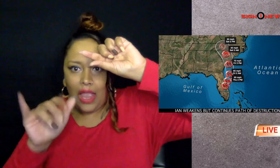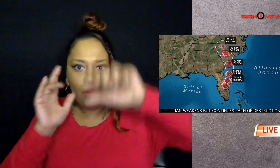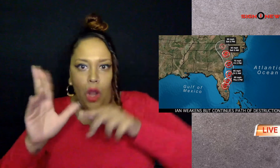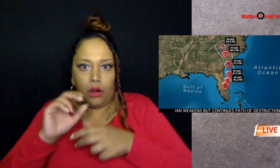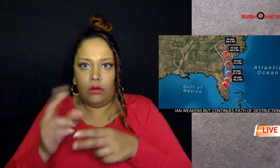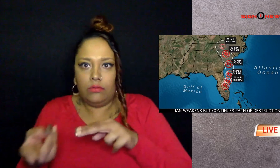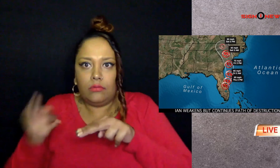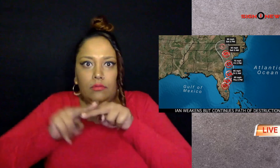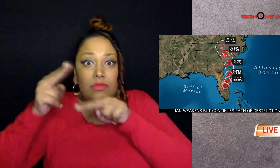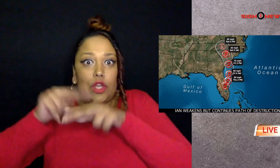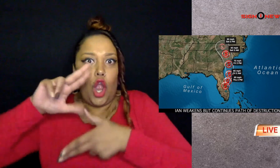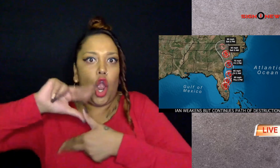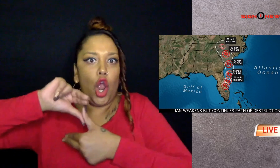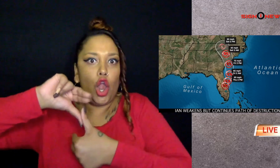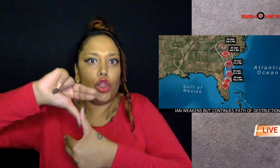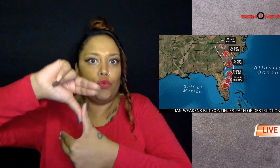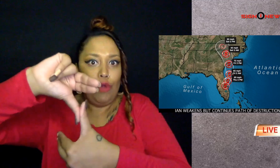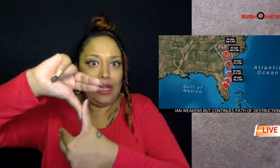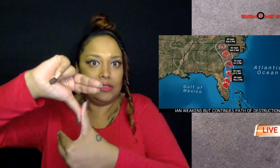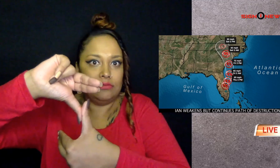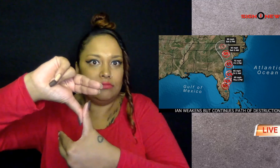and then it could regain hurricane strength